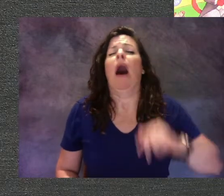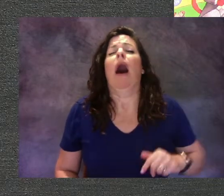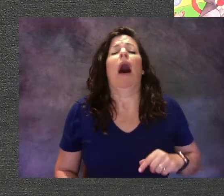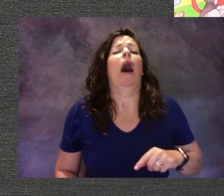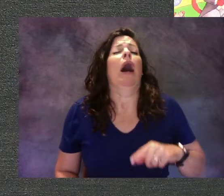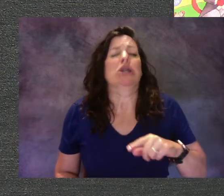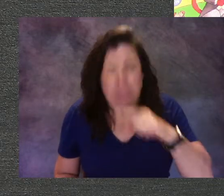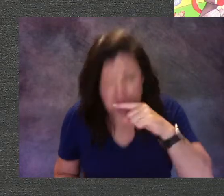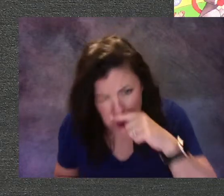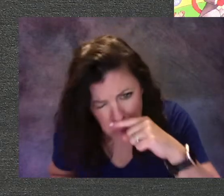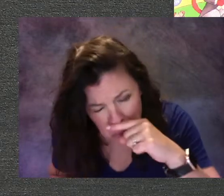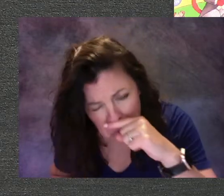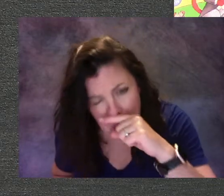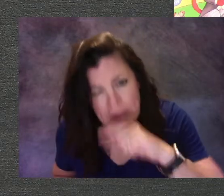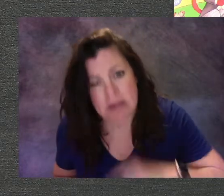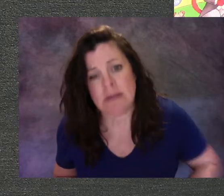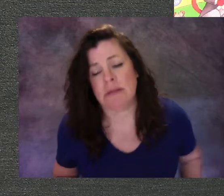[sneezes]